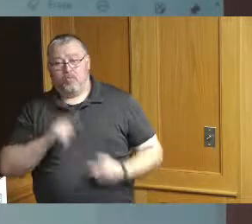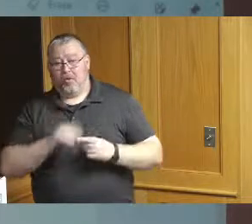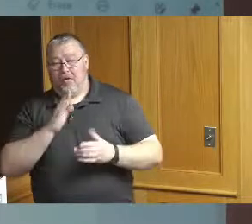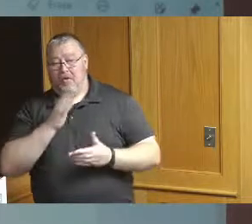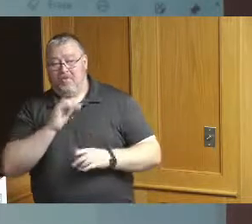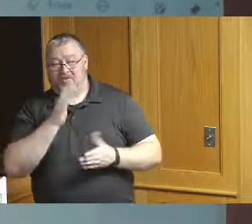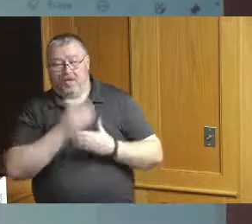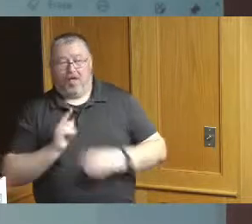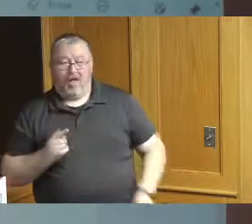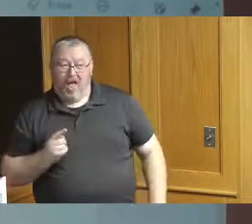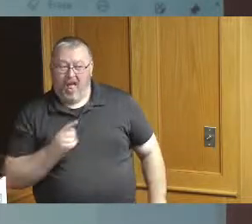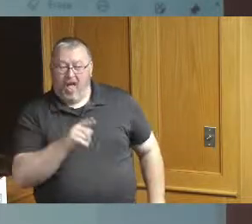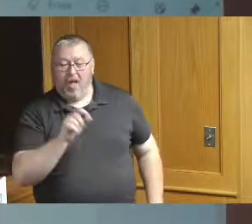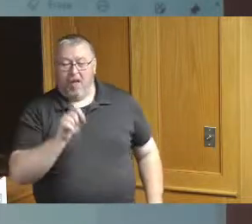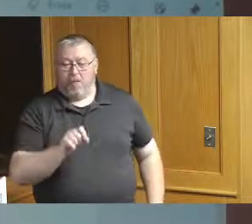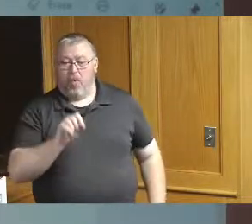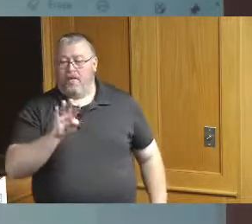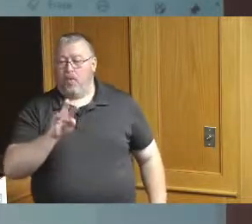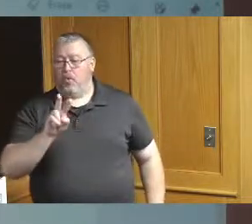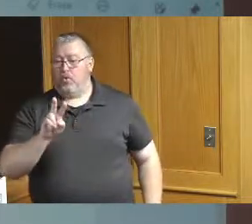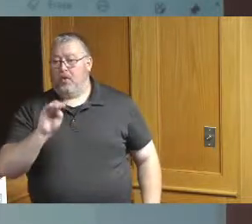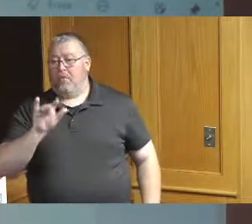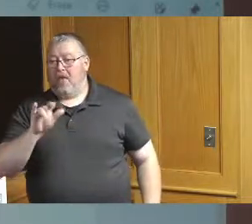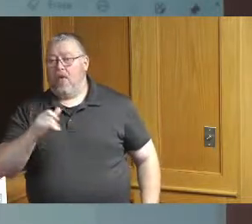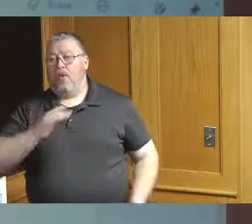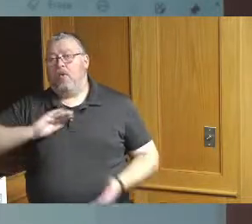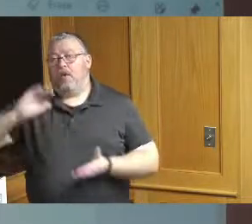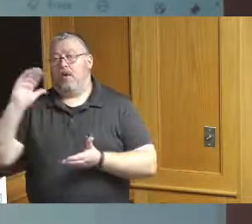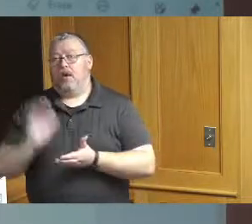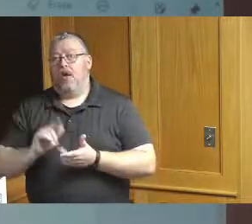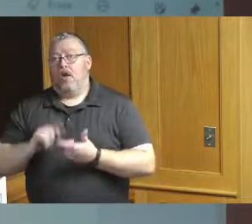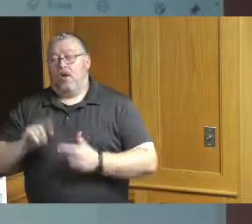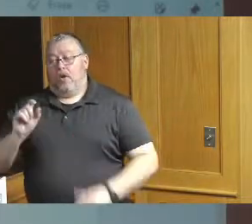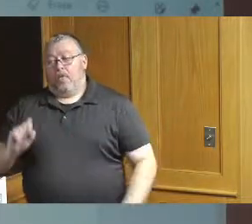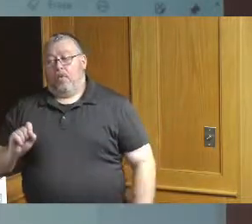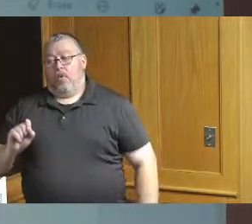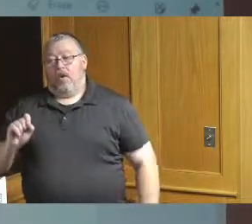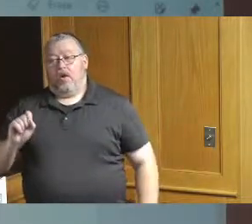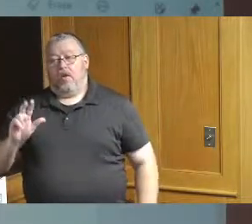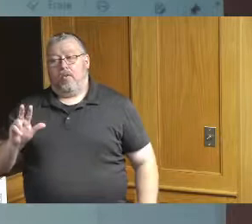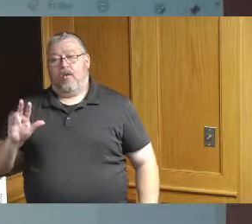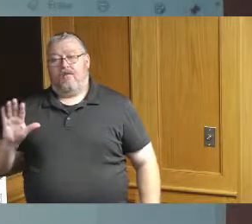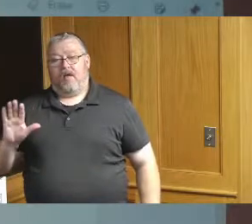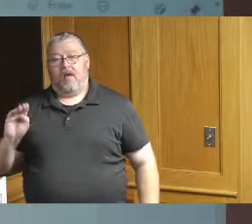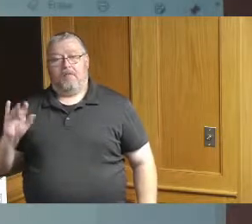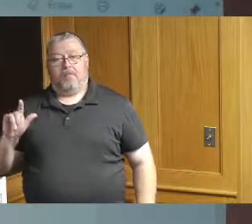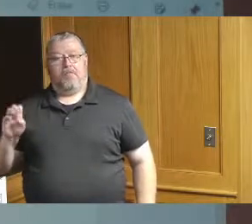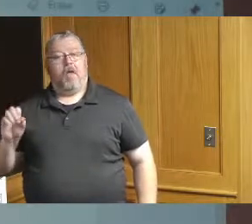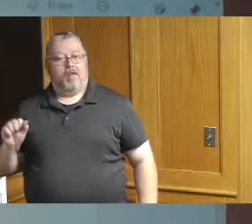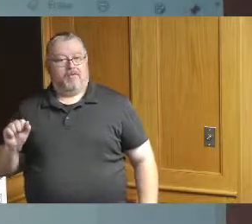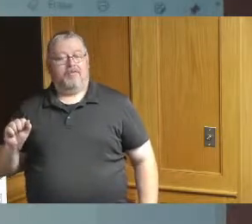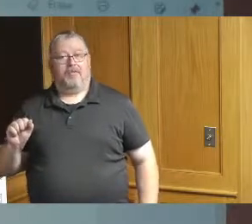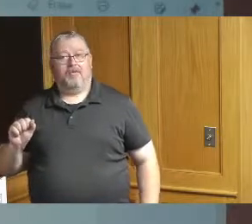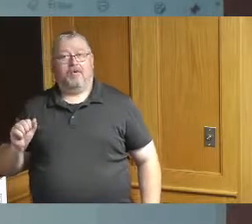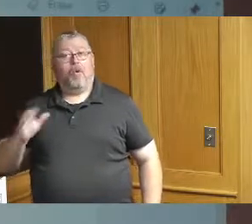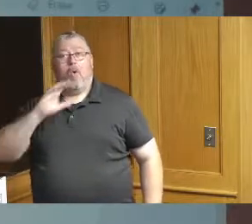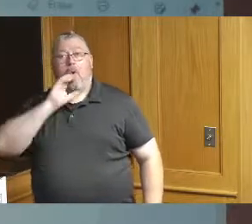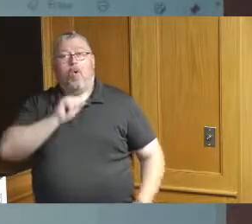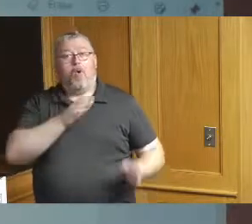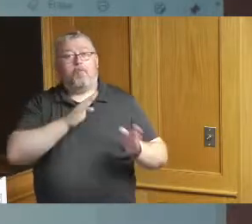was 0.42 miles we have reduced that to 0.35 miles under the old plan the average walk from the bus